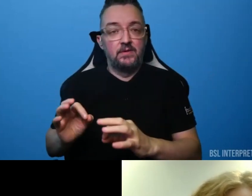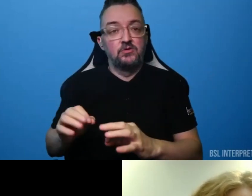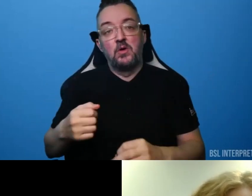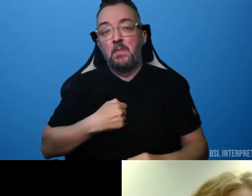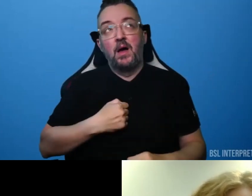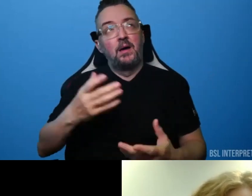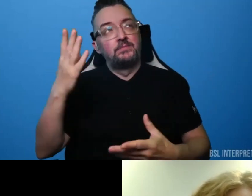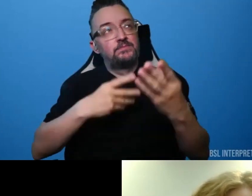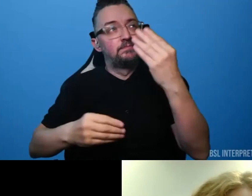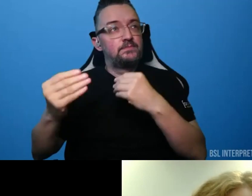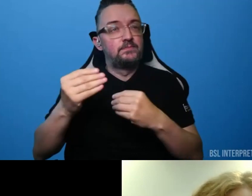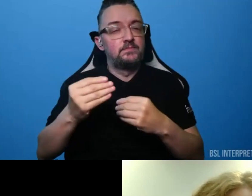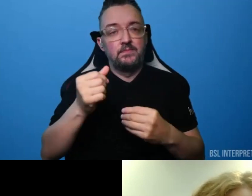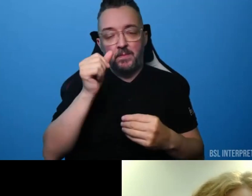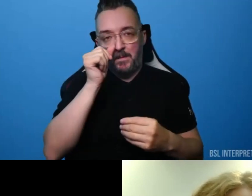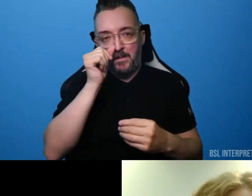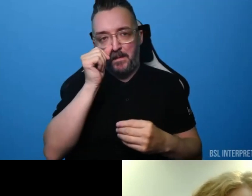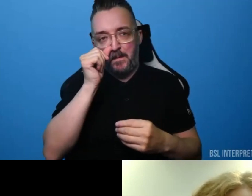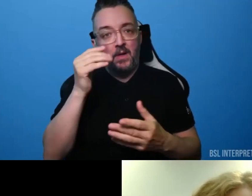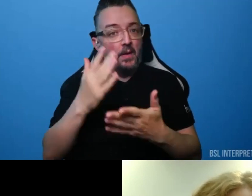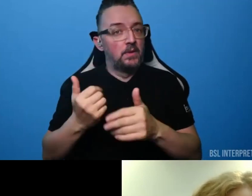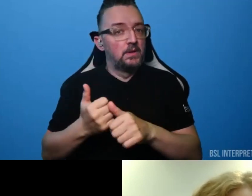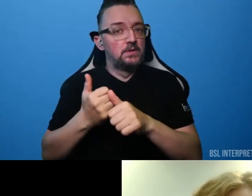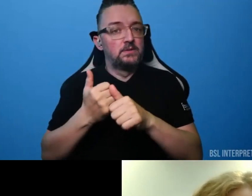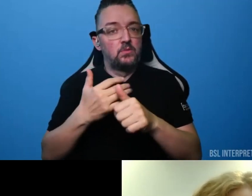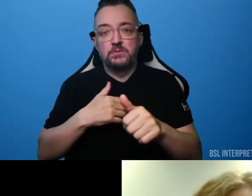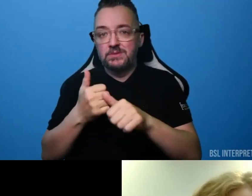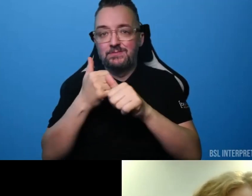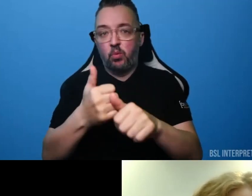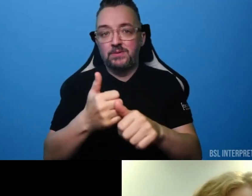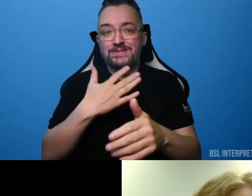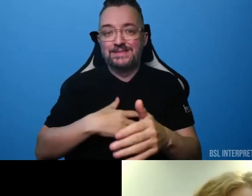is that like absolutely support that there should be a standalone museum in Scotland